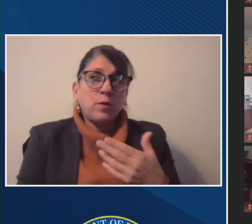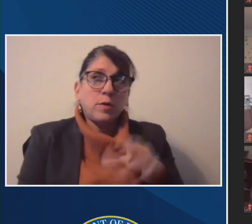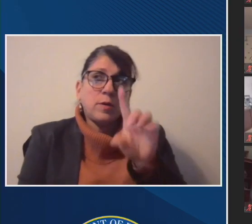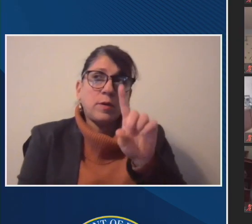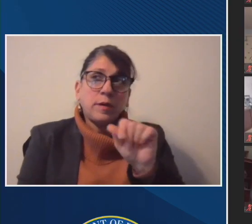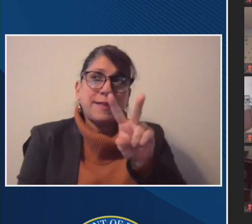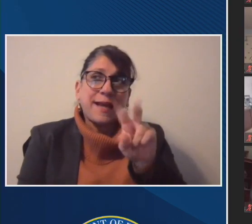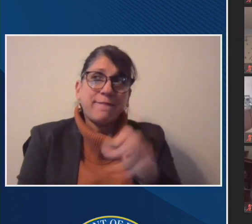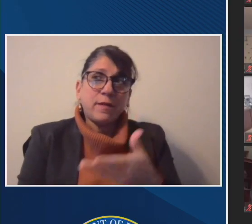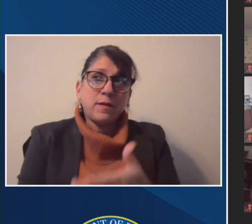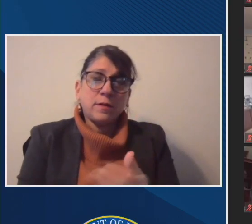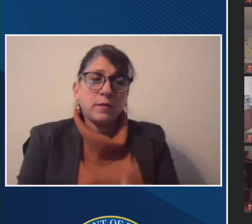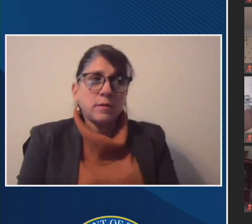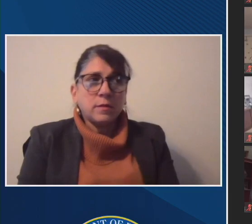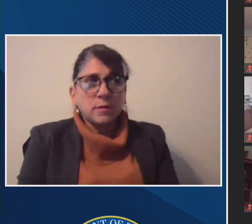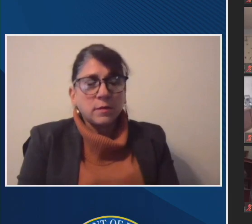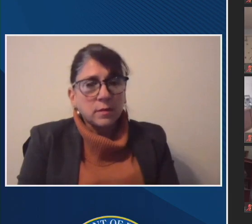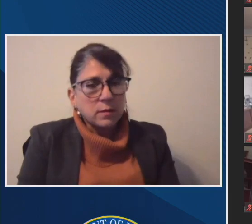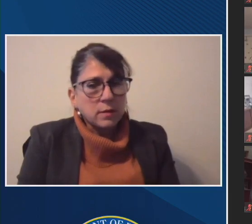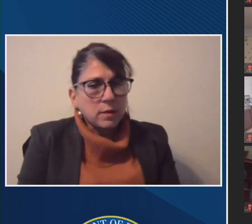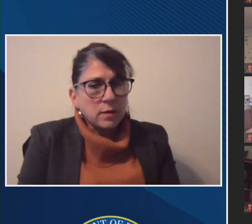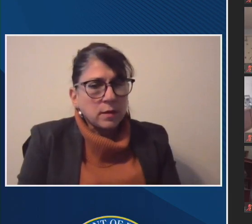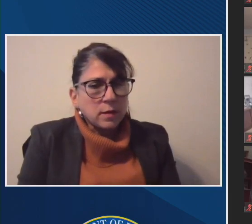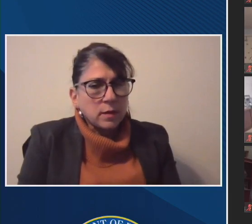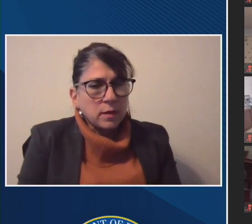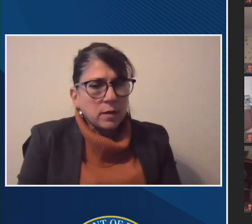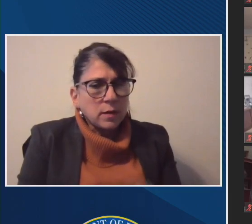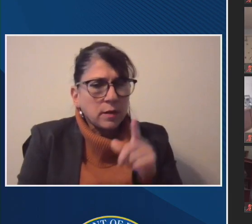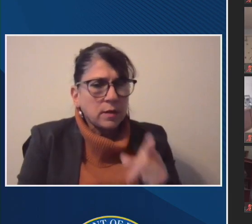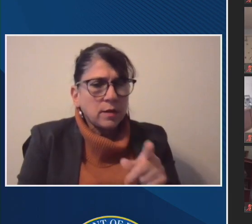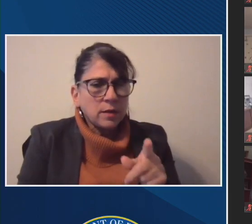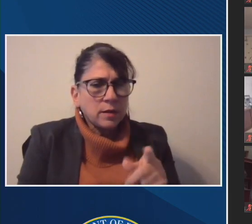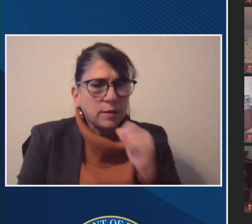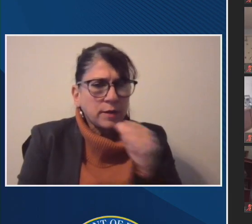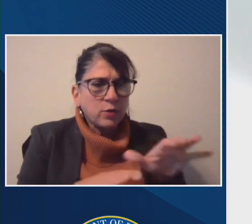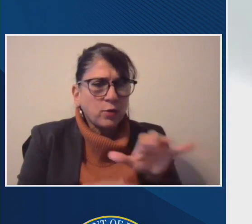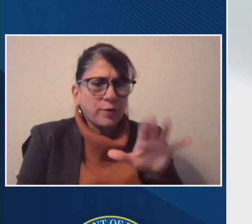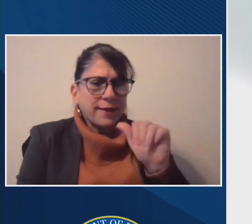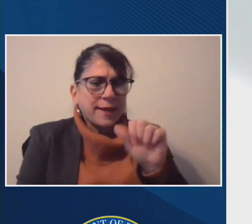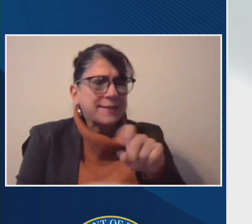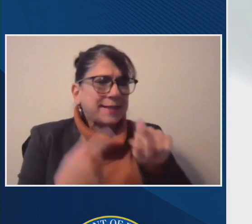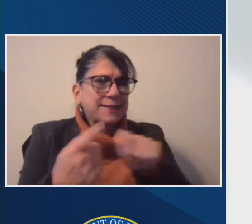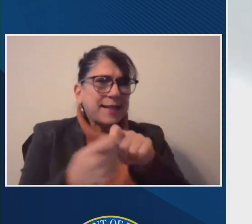Yeah. This is exactly right. Once the Department becomes aware that an